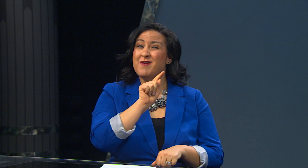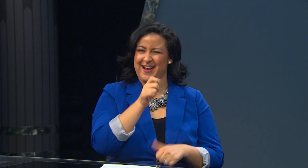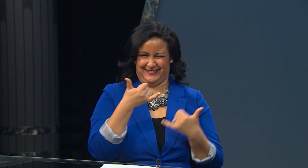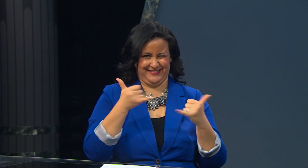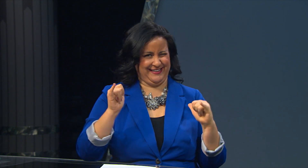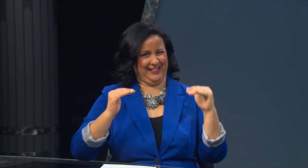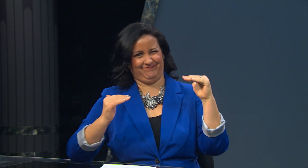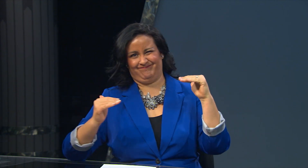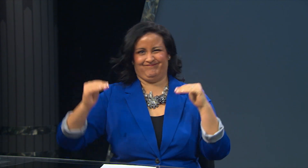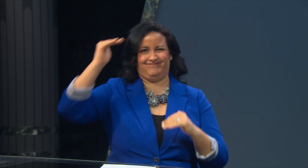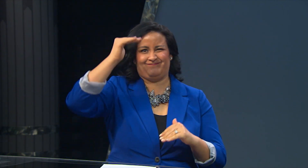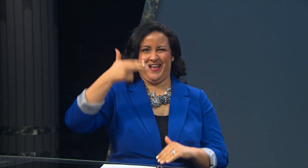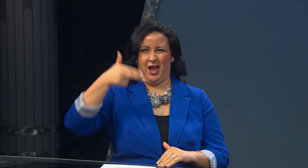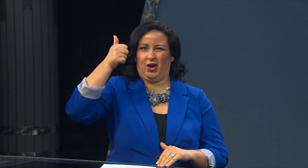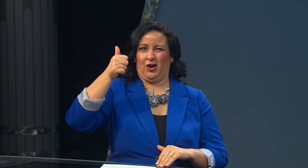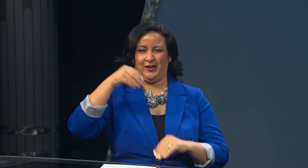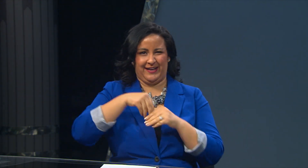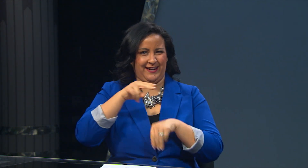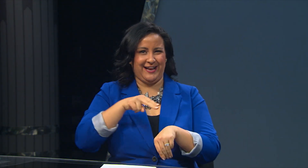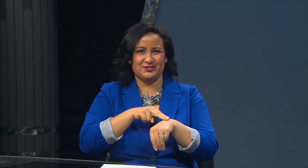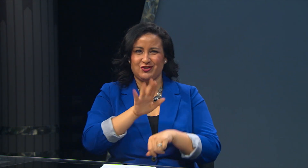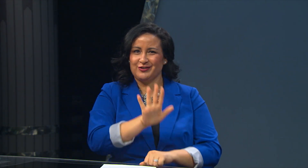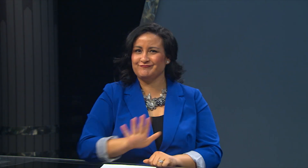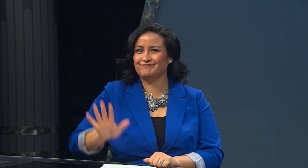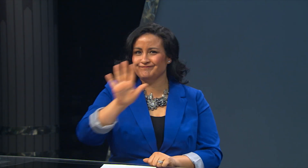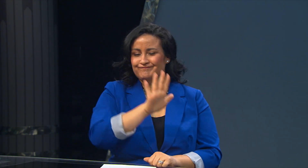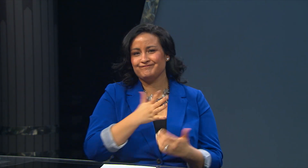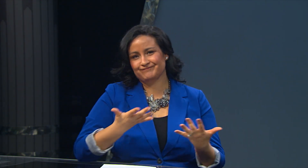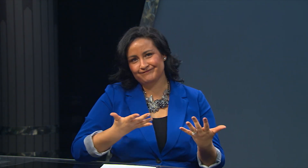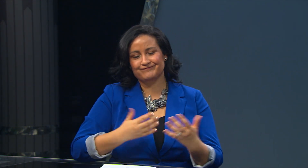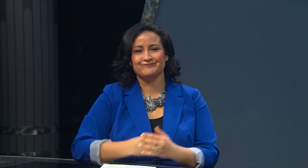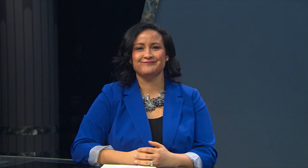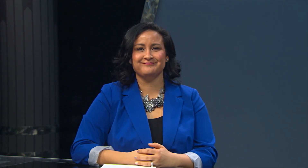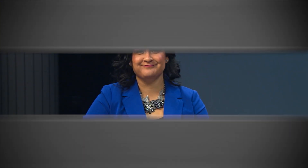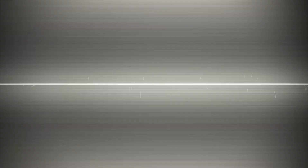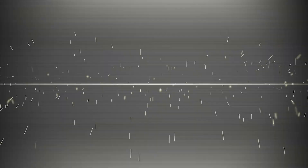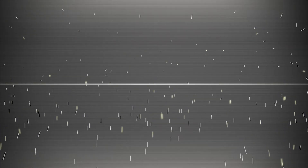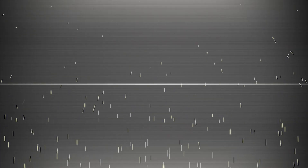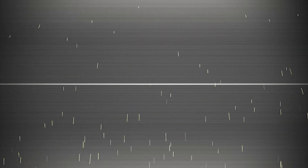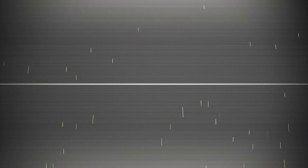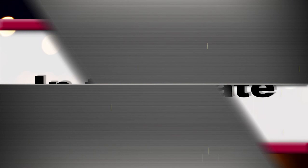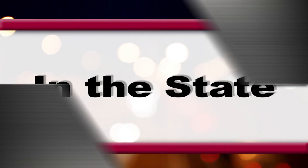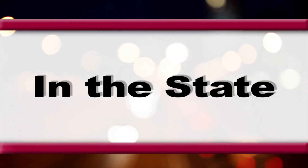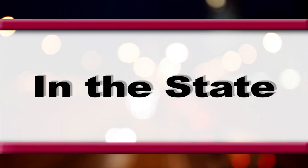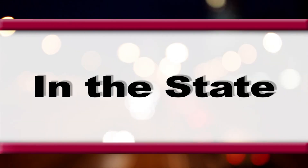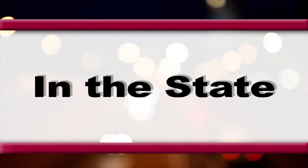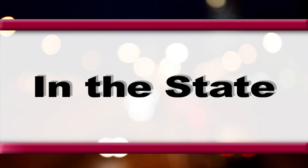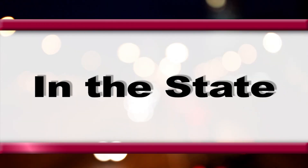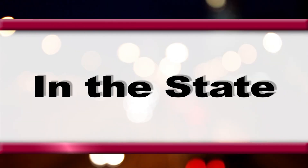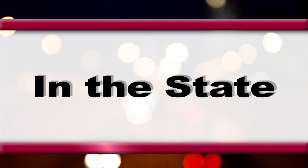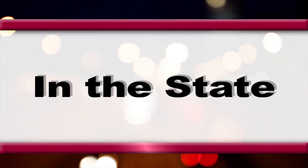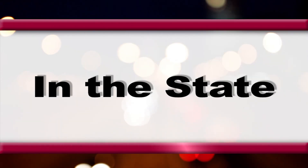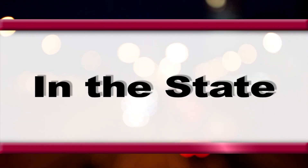ARIZONA'S UNEMPLOYMENT RATE IS STILL HIGHER THAN THE NATIONAL AVERAGE.